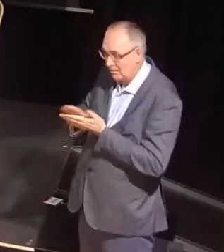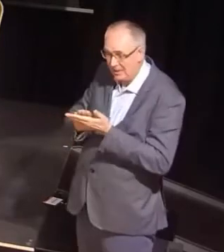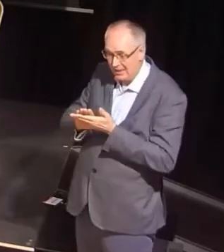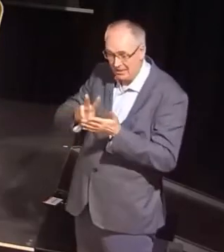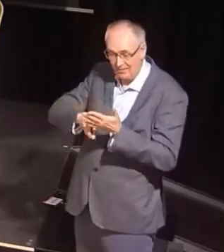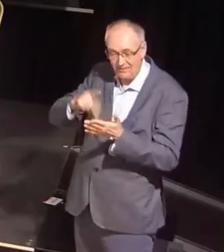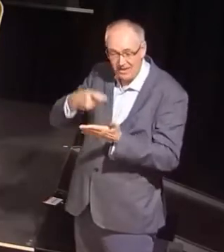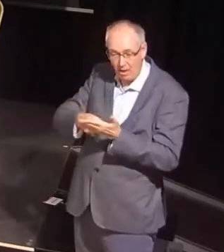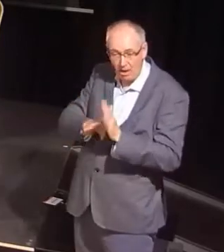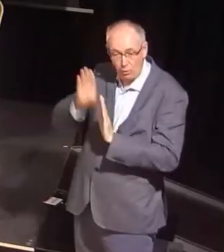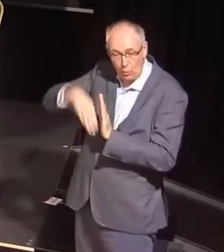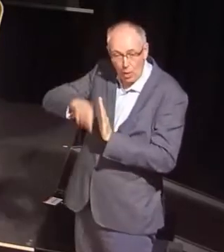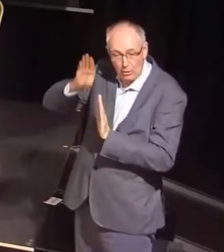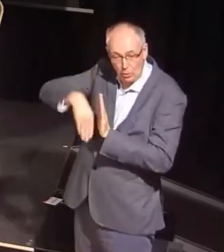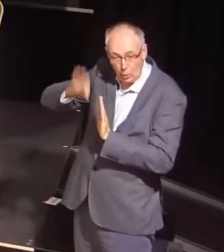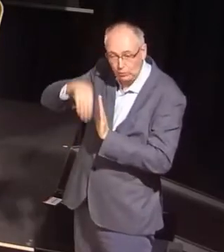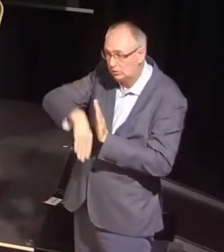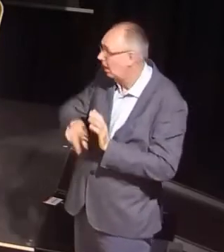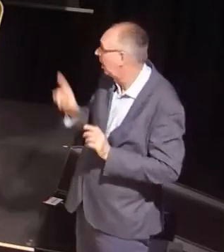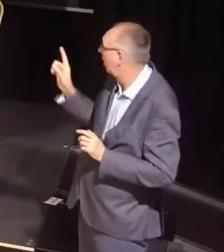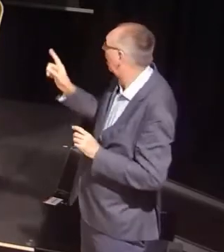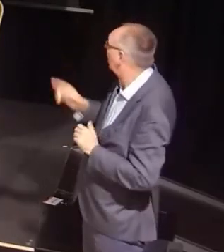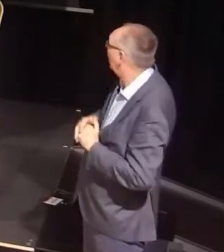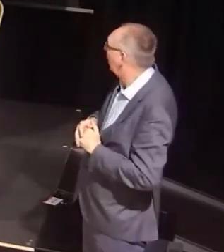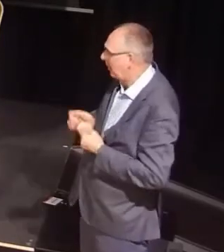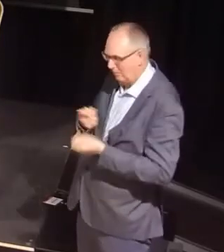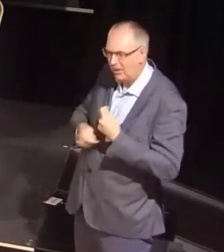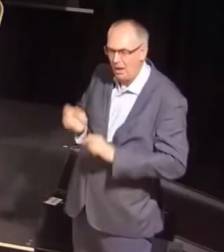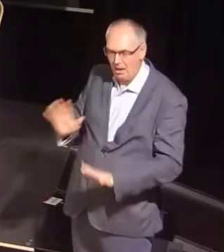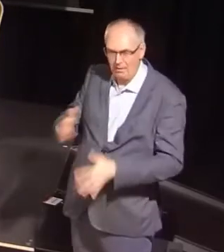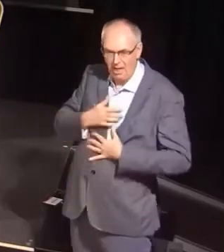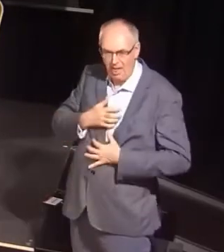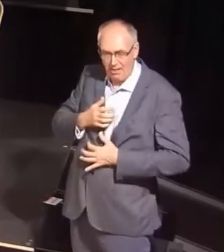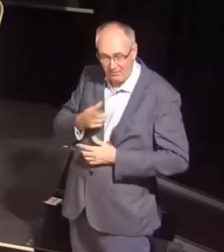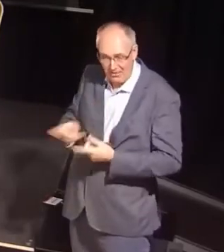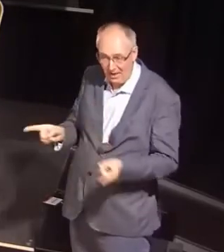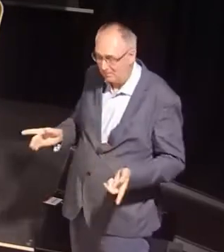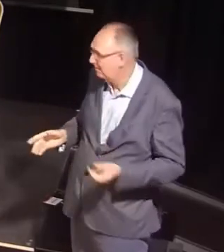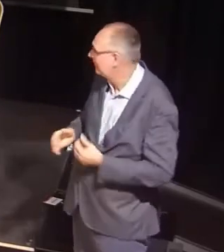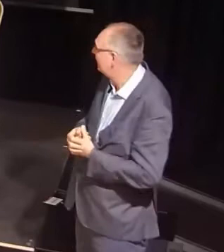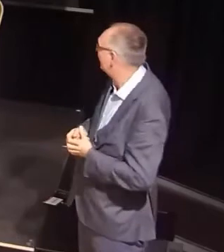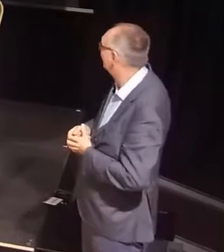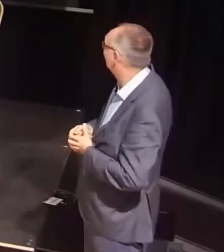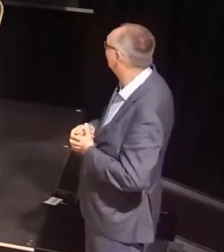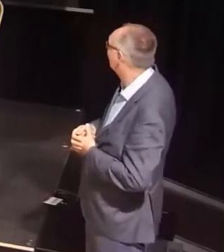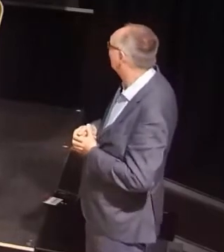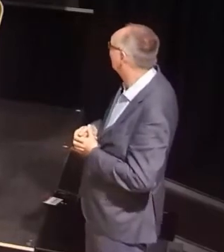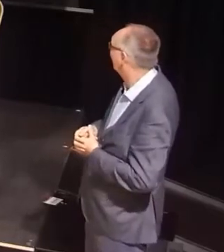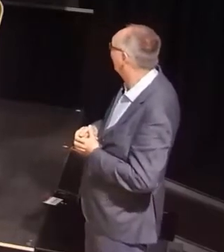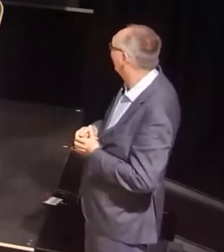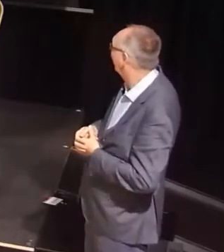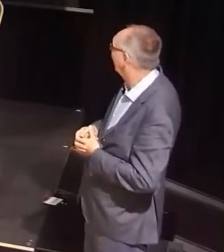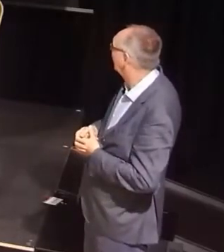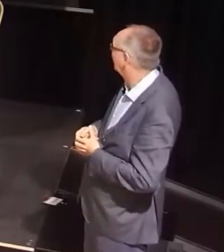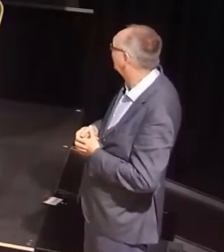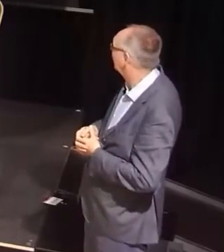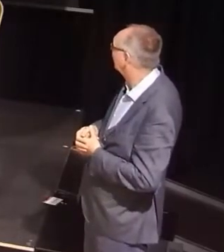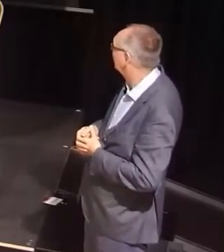we put these kids on... HIGH VOICE Just a little bit scary! Uh, but... Even though,